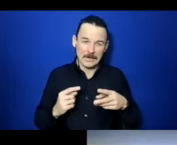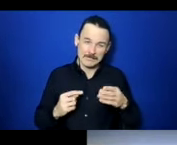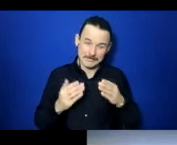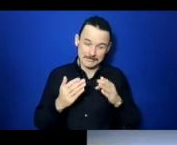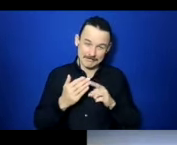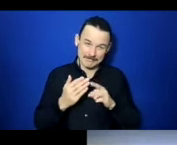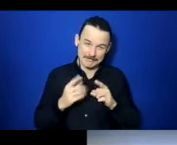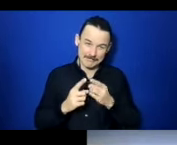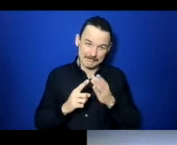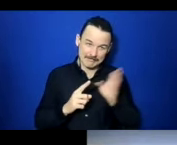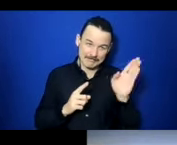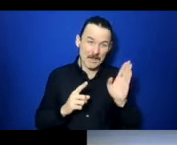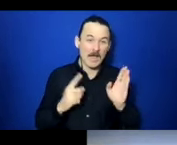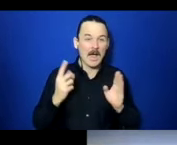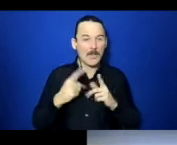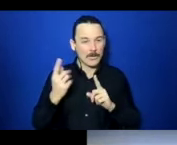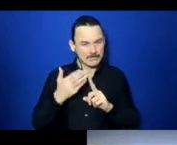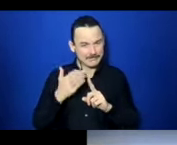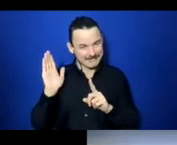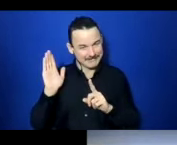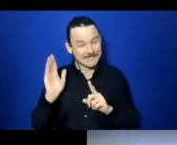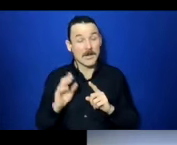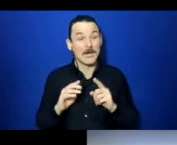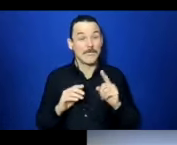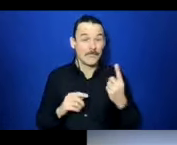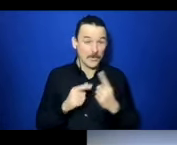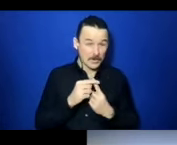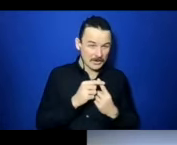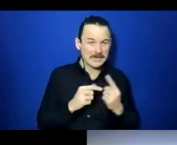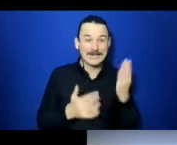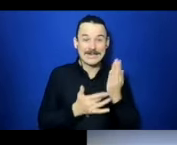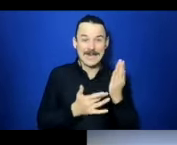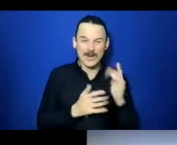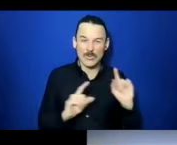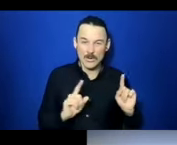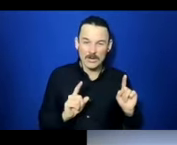perspective that's now become more mainstream is things like Siri. [Pete] Yeah.